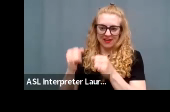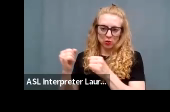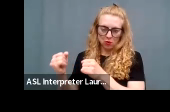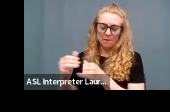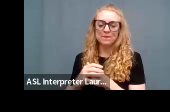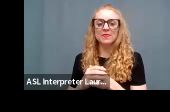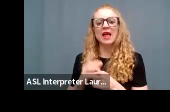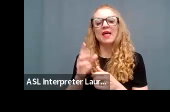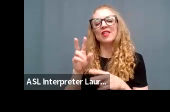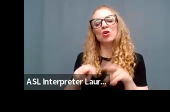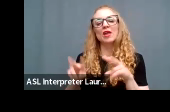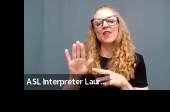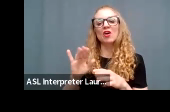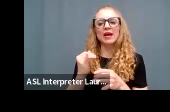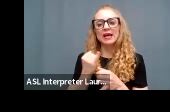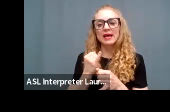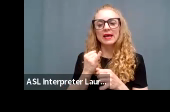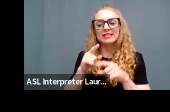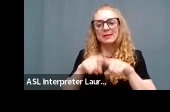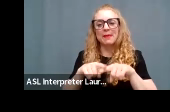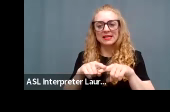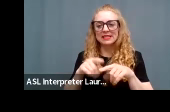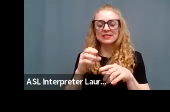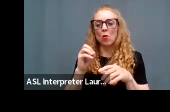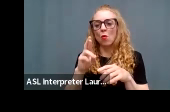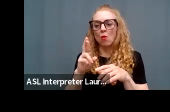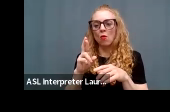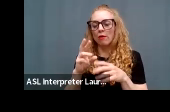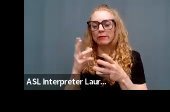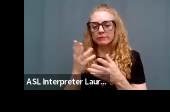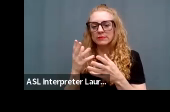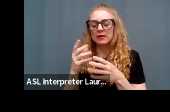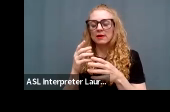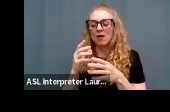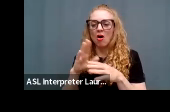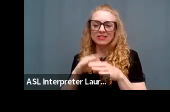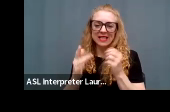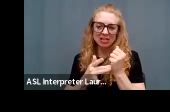dependence they have not on technology but on other people so do they have a caregivers